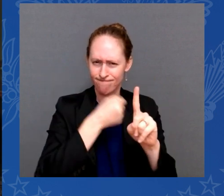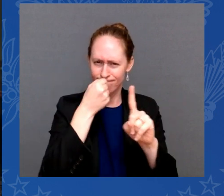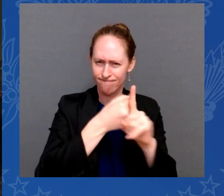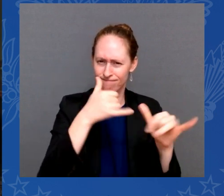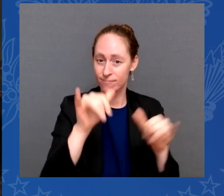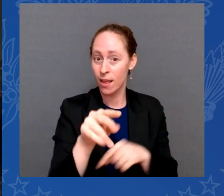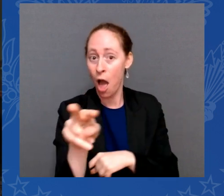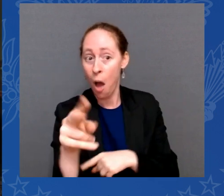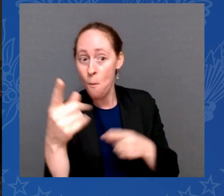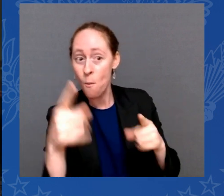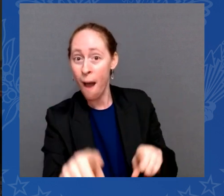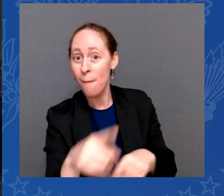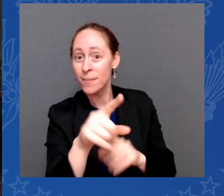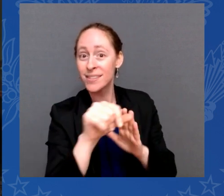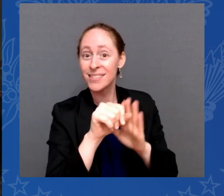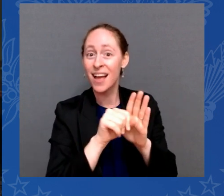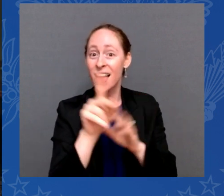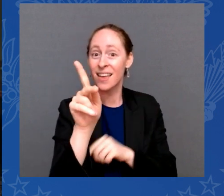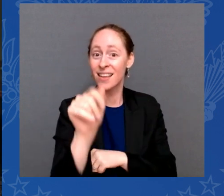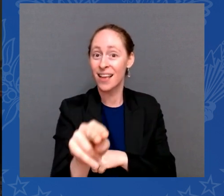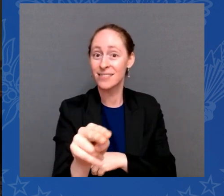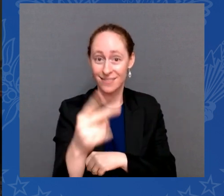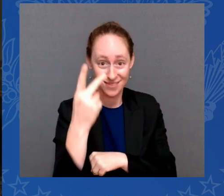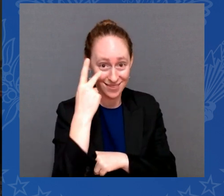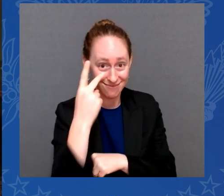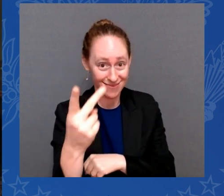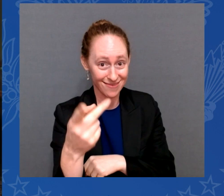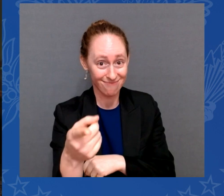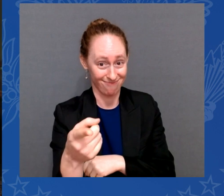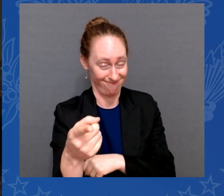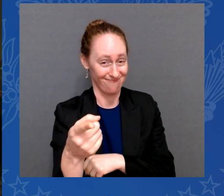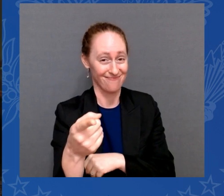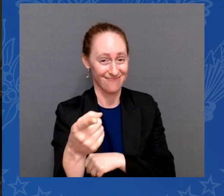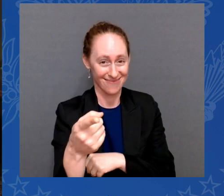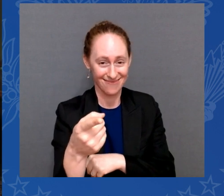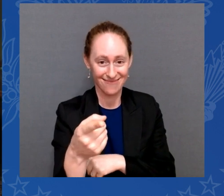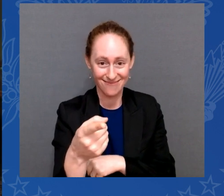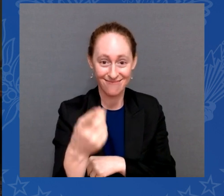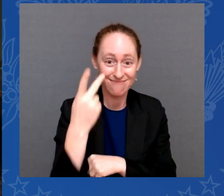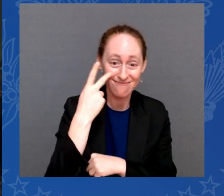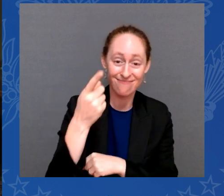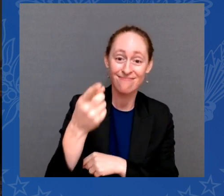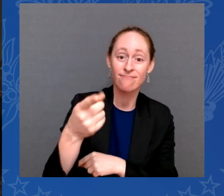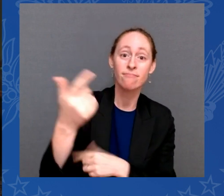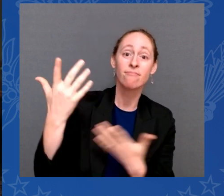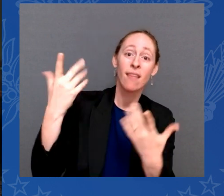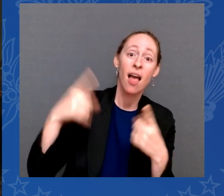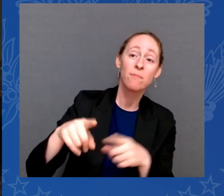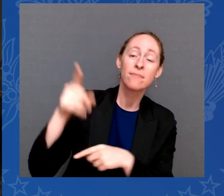"women…" -- this is a quote from that case -- "women are not without electoral or political power." Unquote.